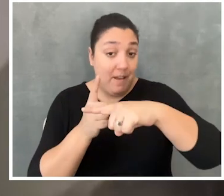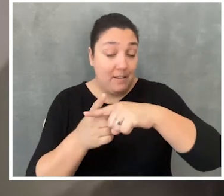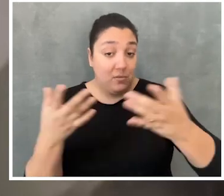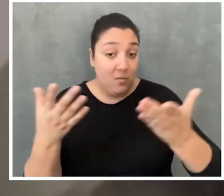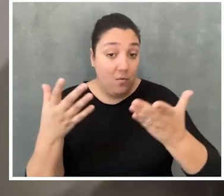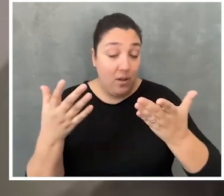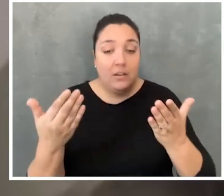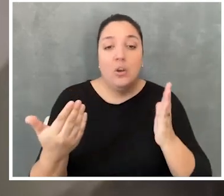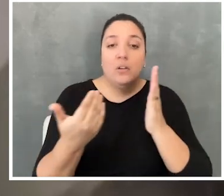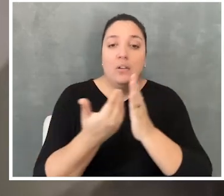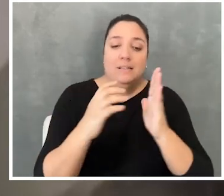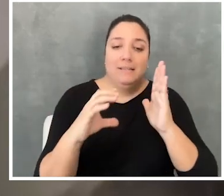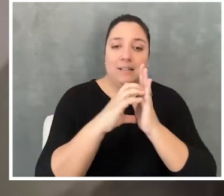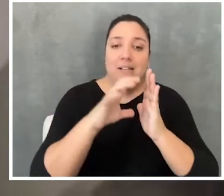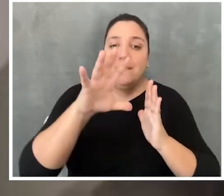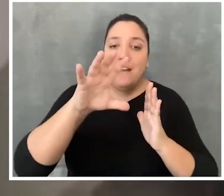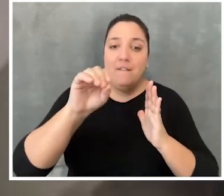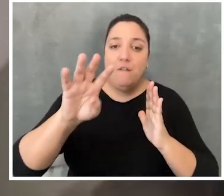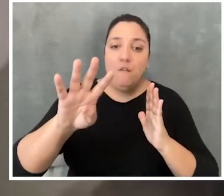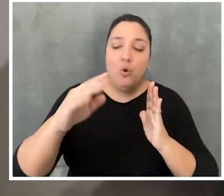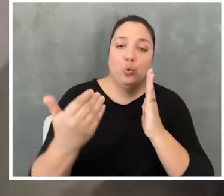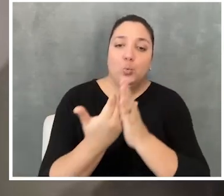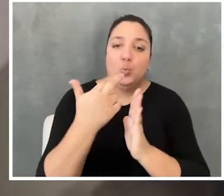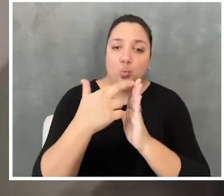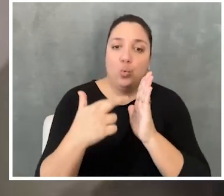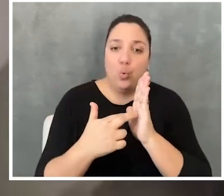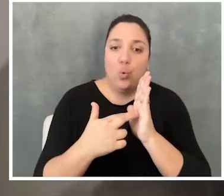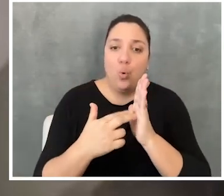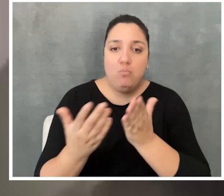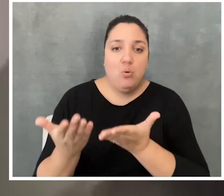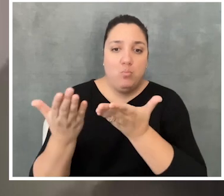and the new rule that is being proposed to section 504